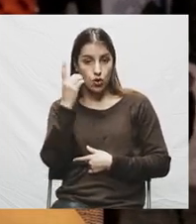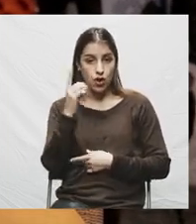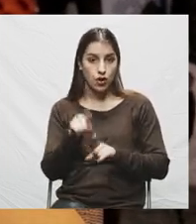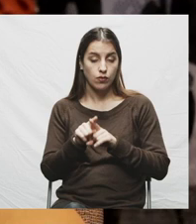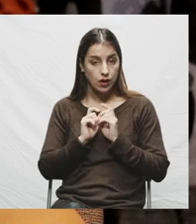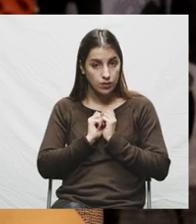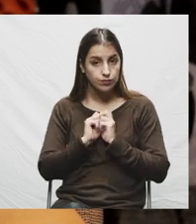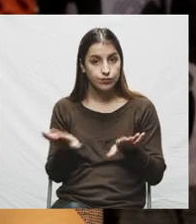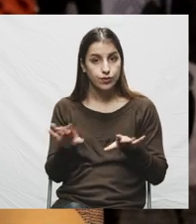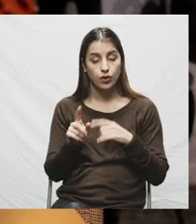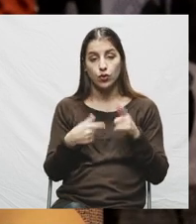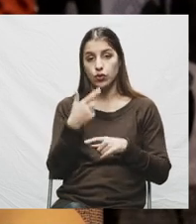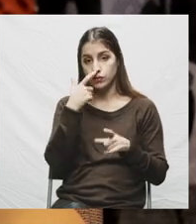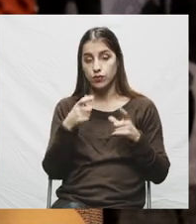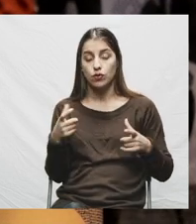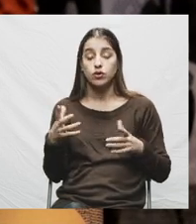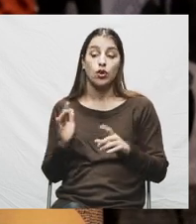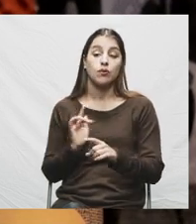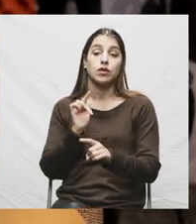At the same time, I was working with Meg.